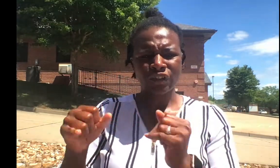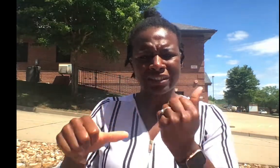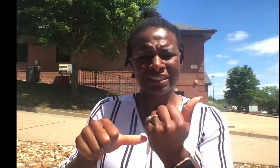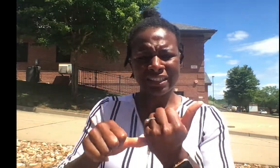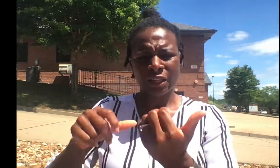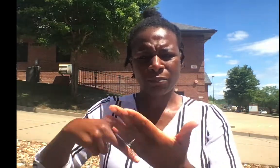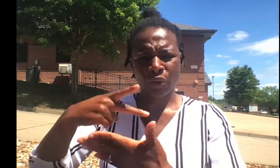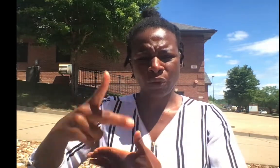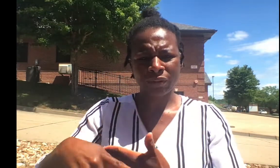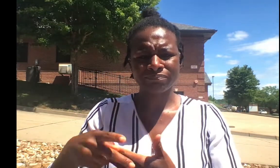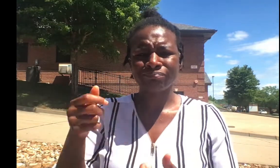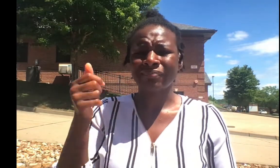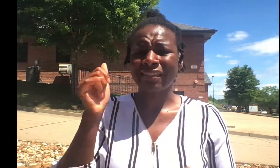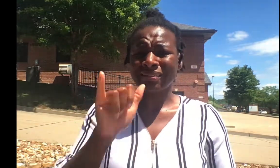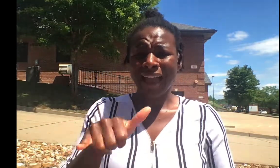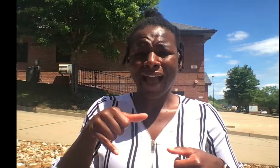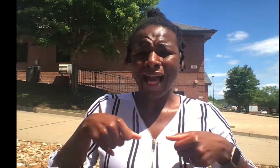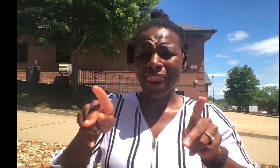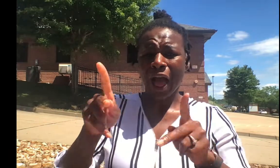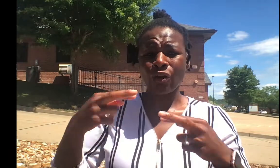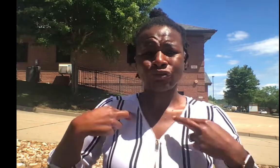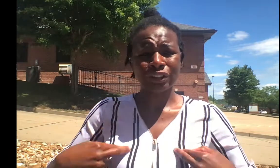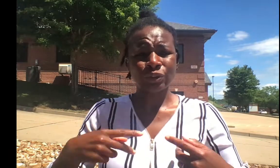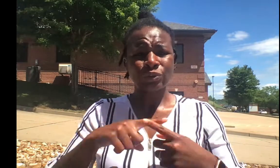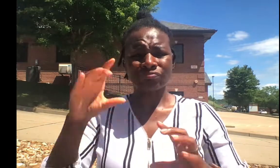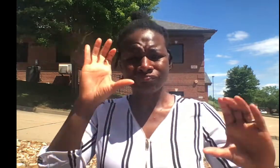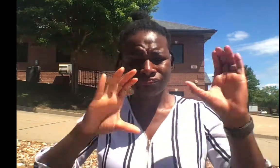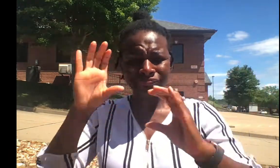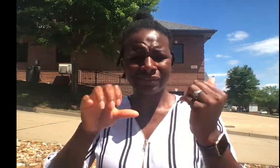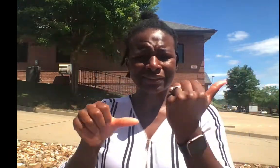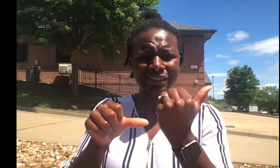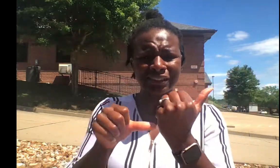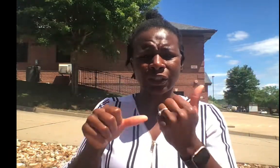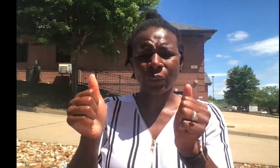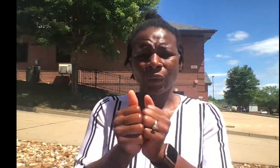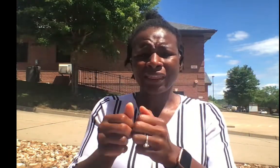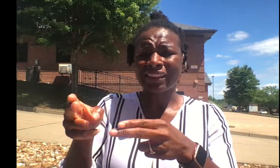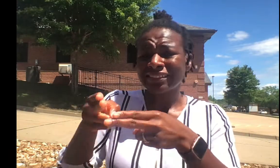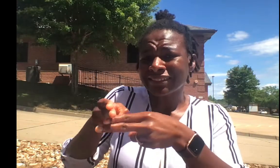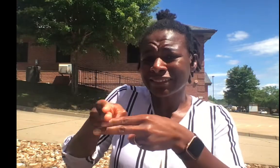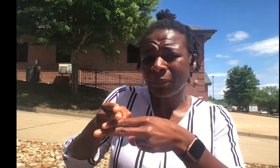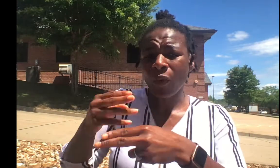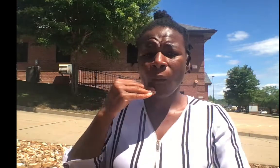Assistance program which allows residents to seek assistance with temporary